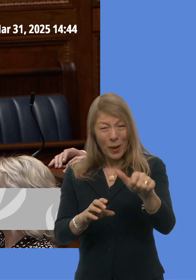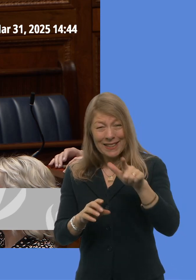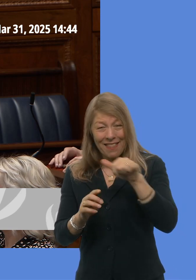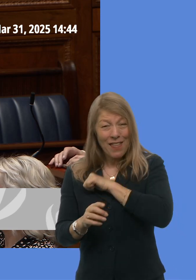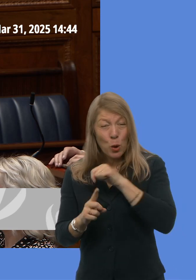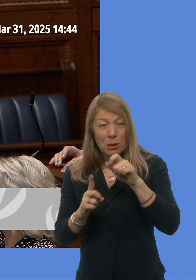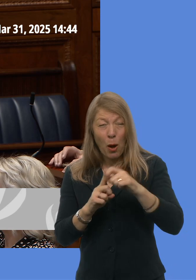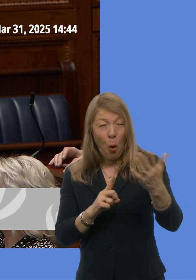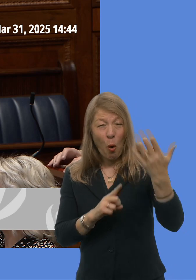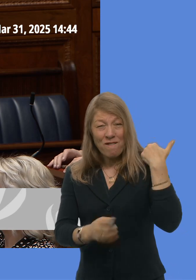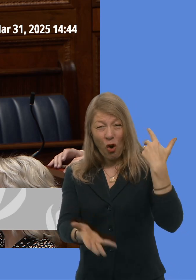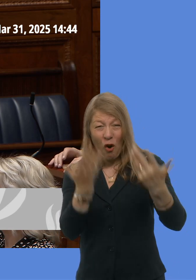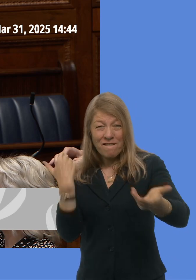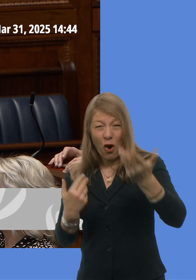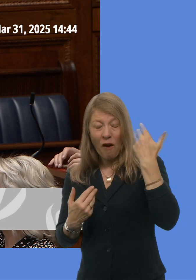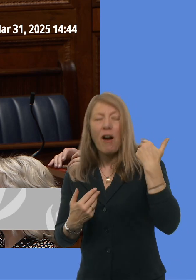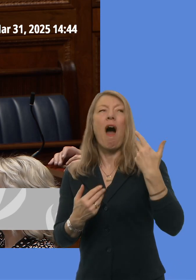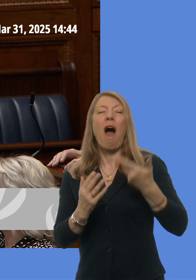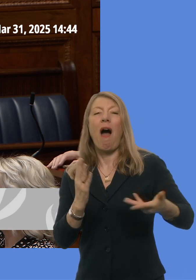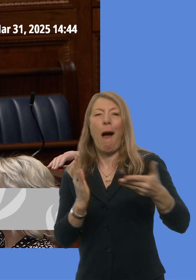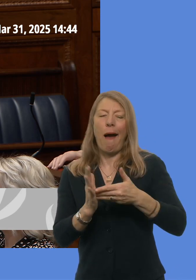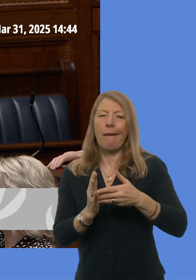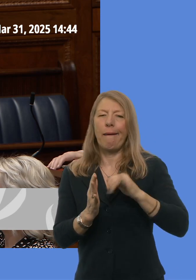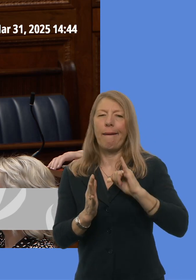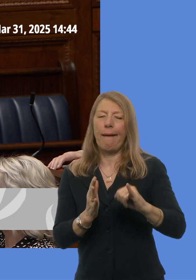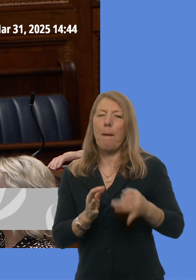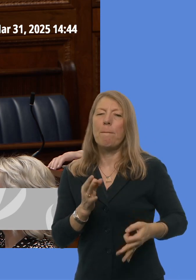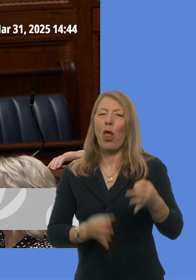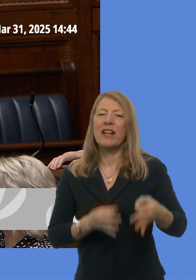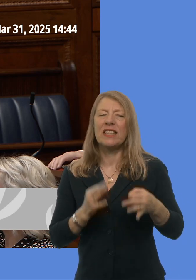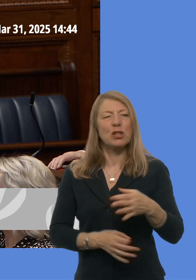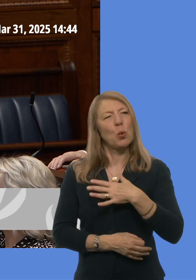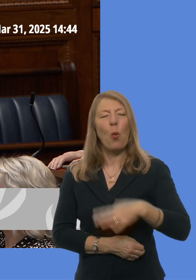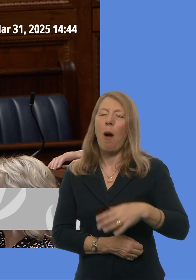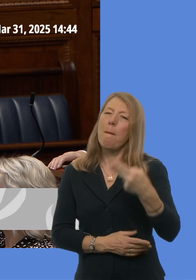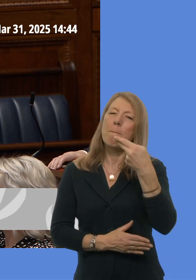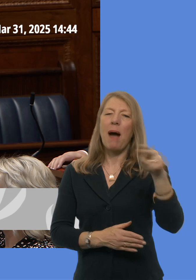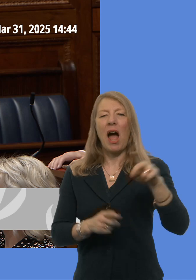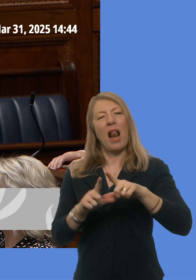because of a particular political agenda of the Minister? These are legitimate questions.